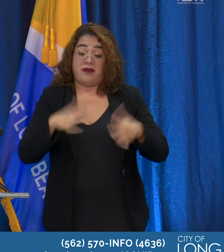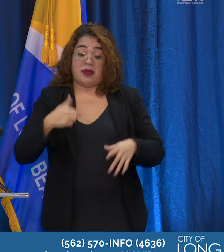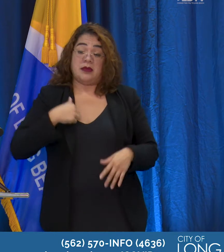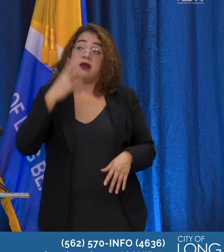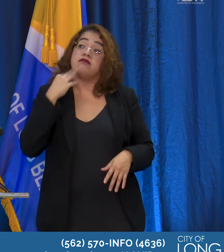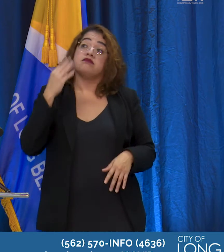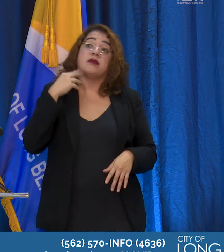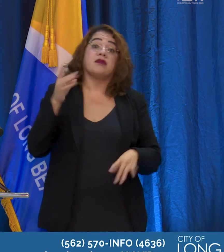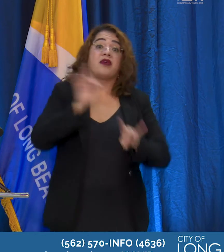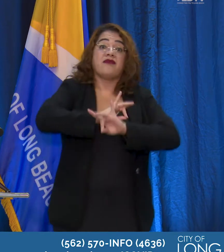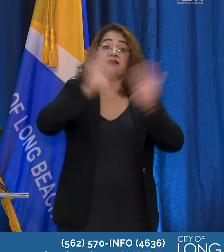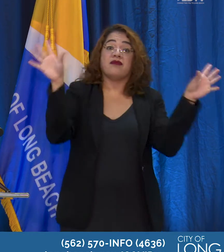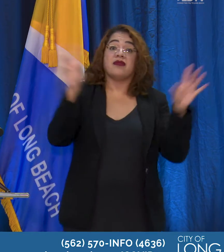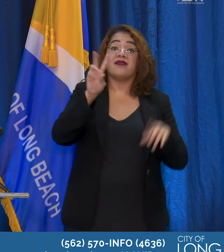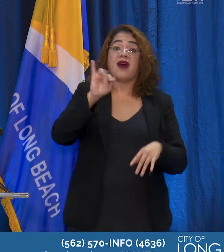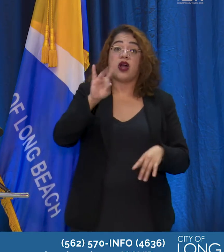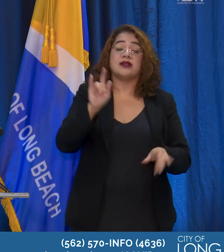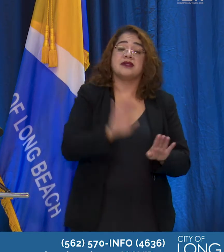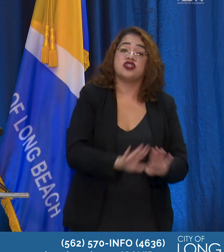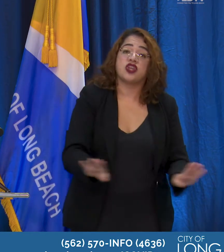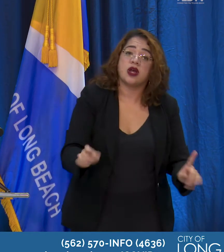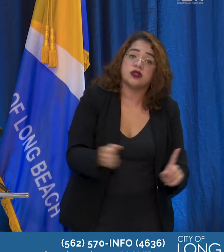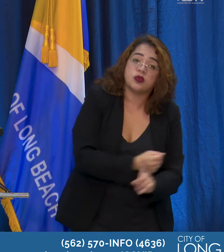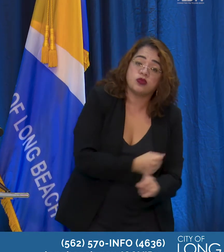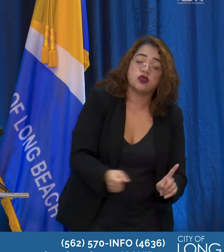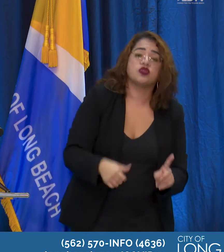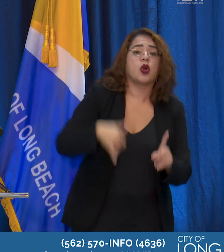including child abuse, bullying, or sexual violence.